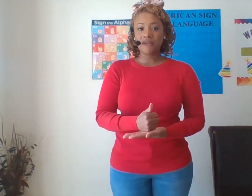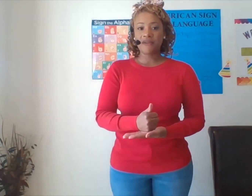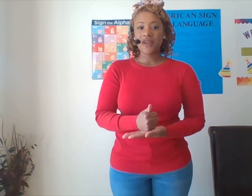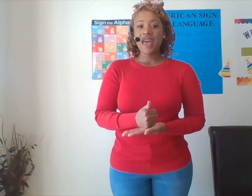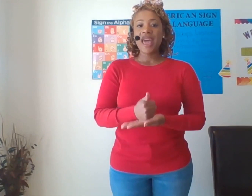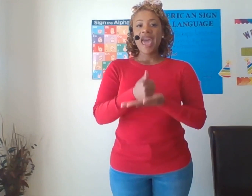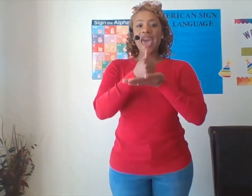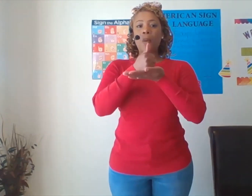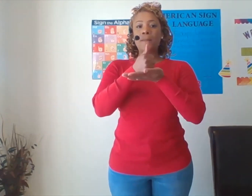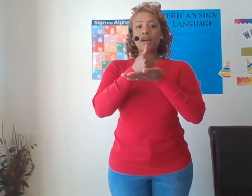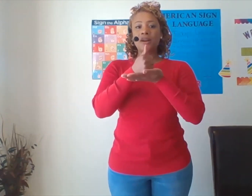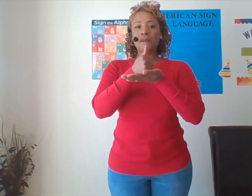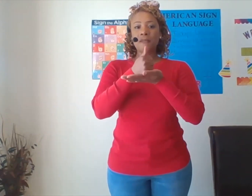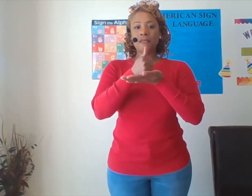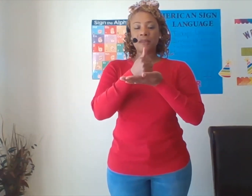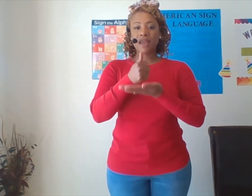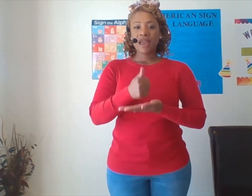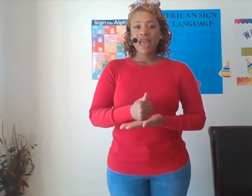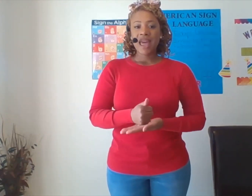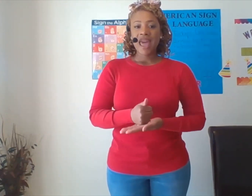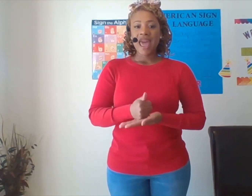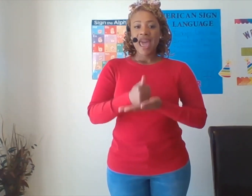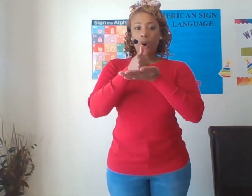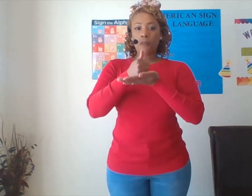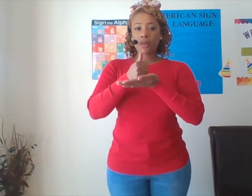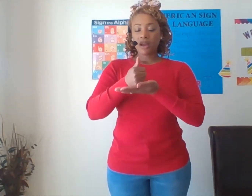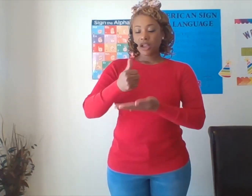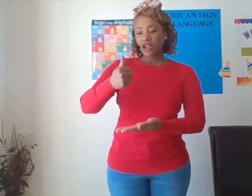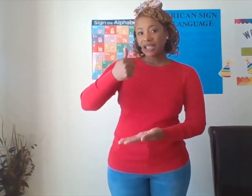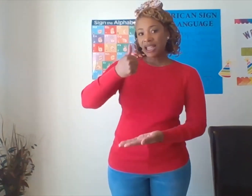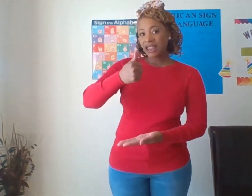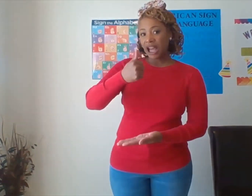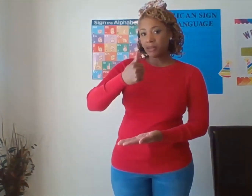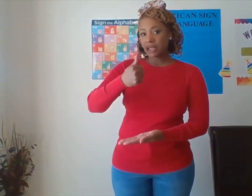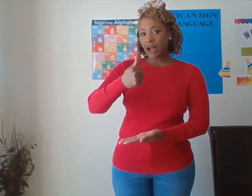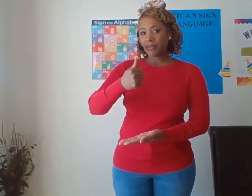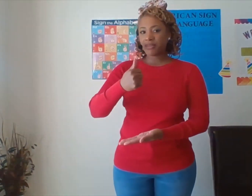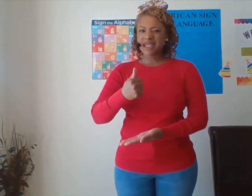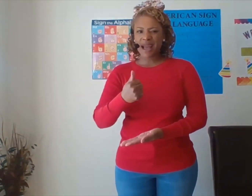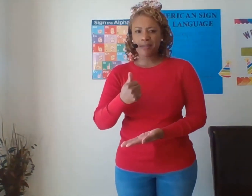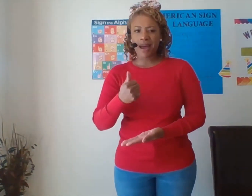help help so that's a thumbs up that's how my